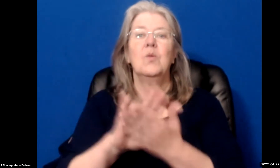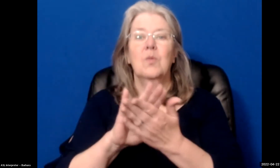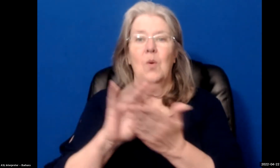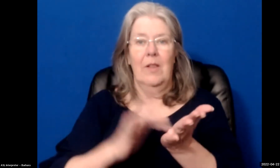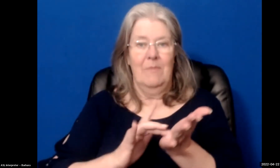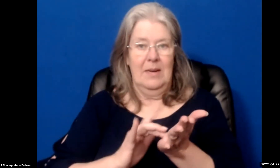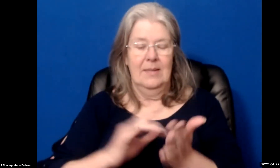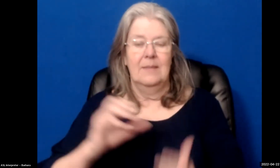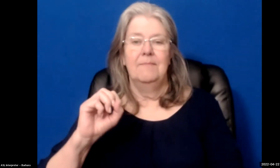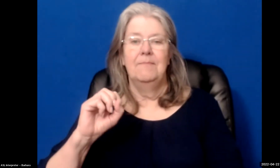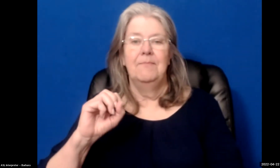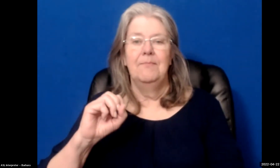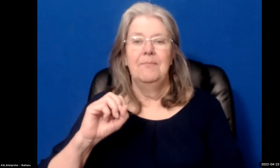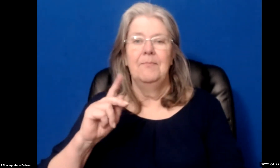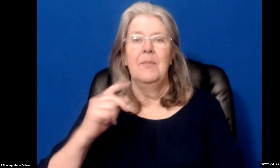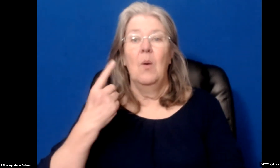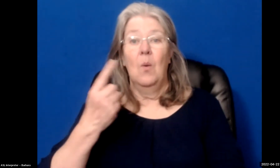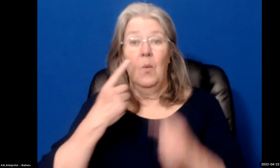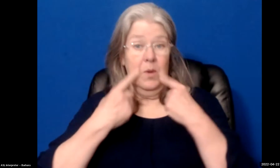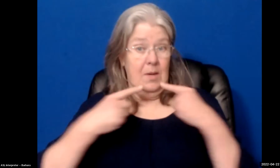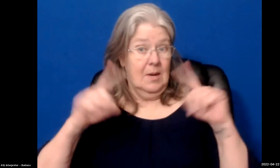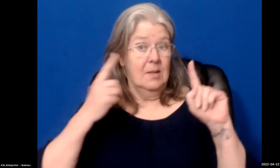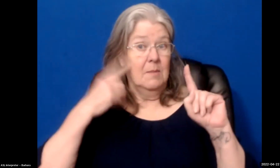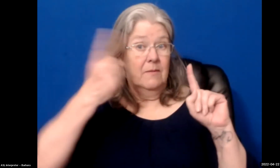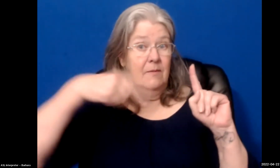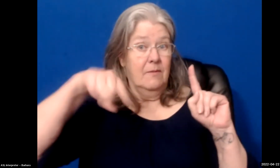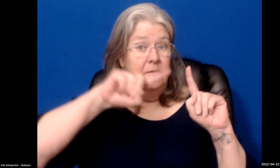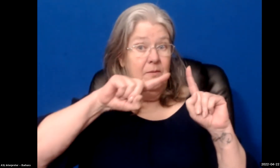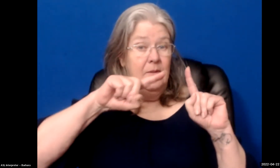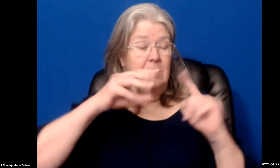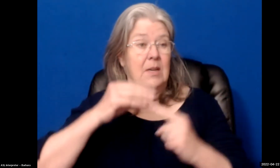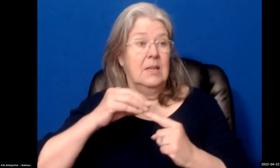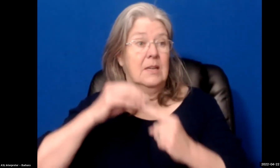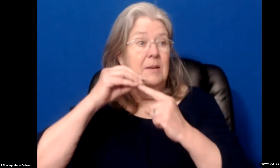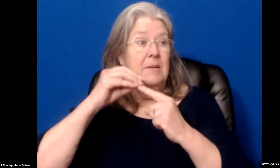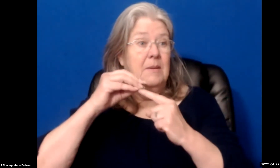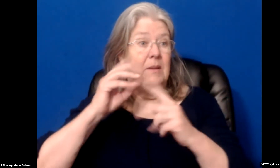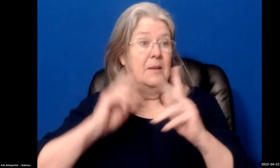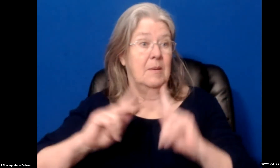Now I have a one announcement for the attendees especially who live in the following five